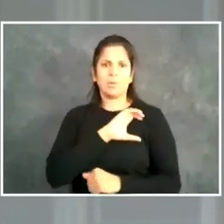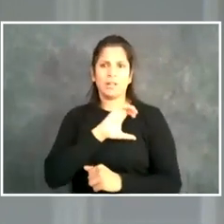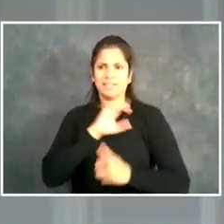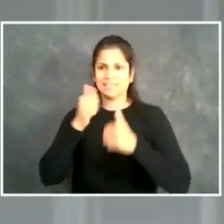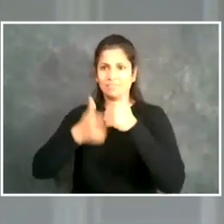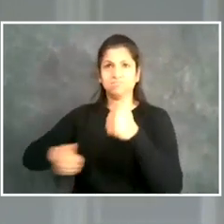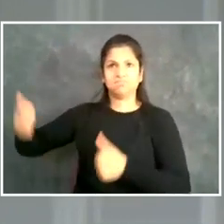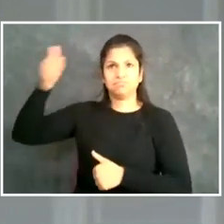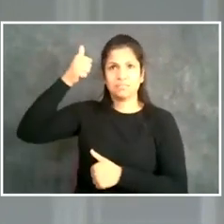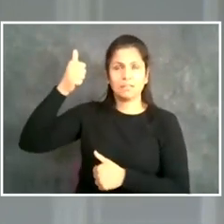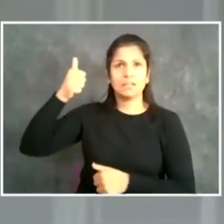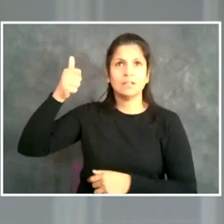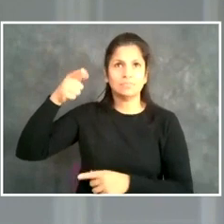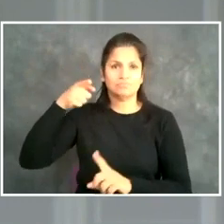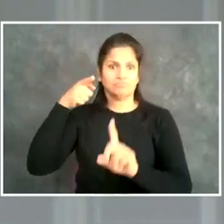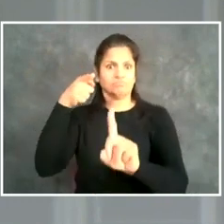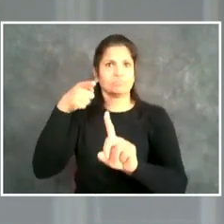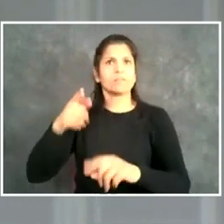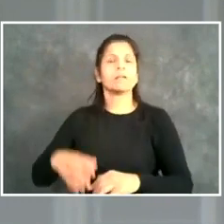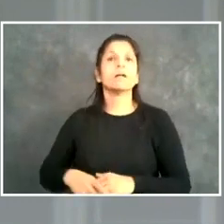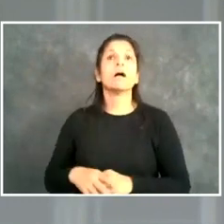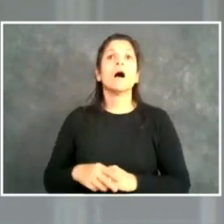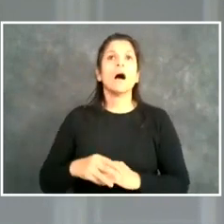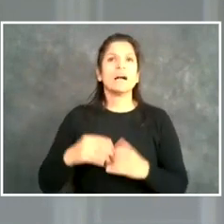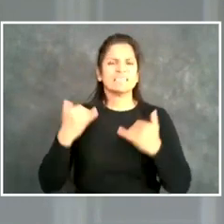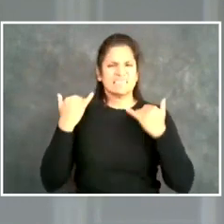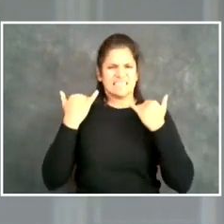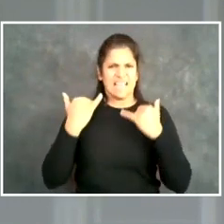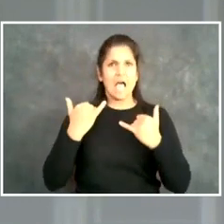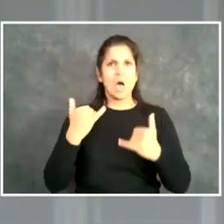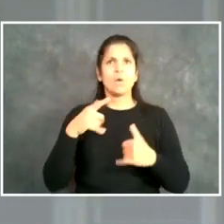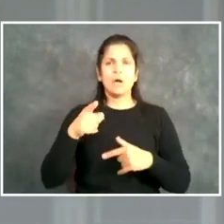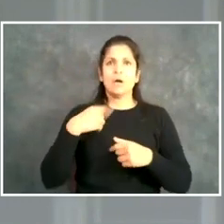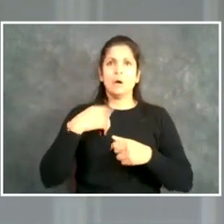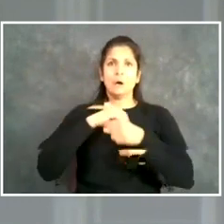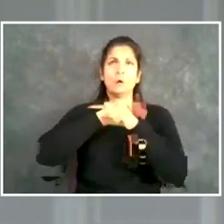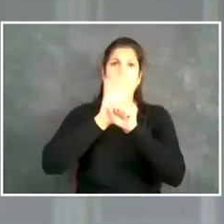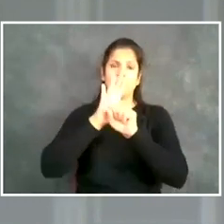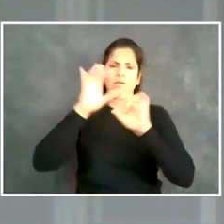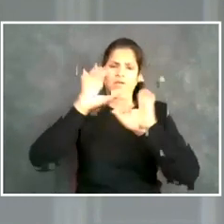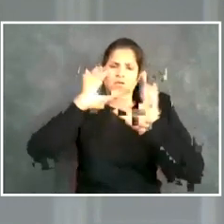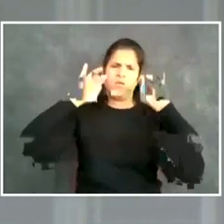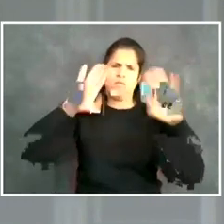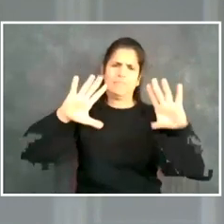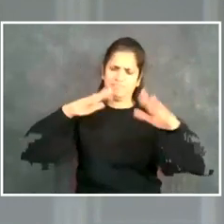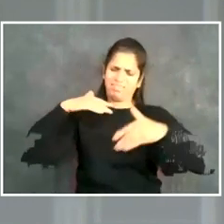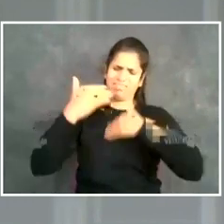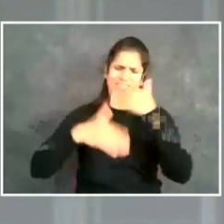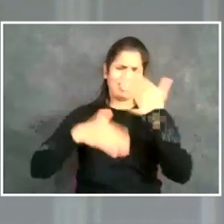WHAT I WILL SAY ABOUT THE